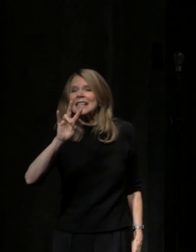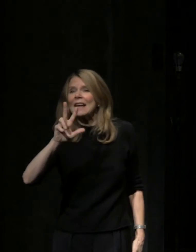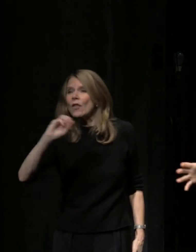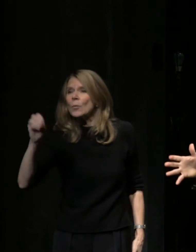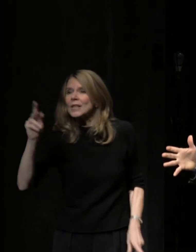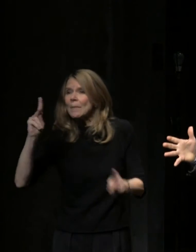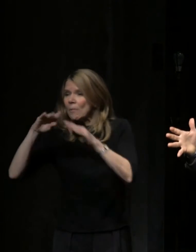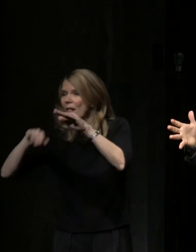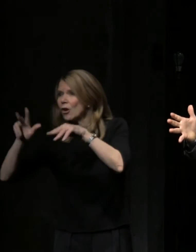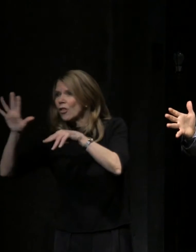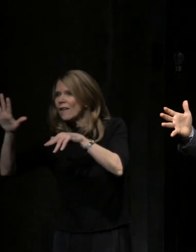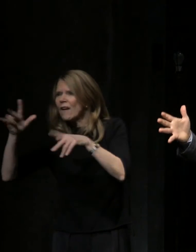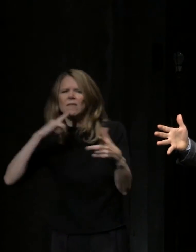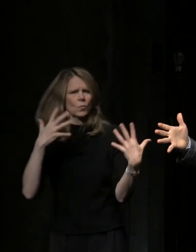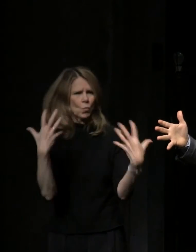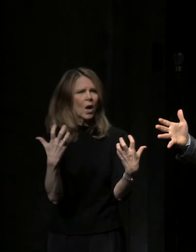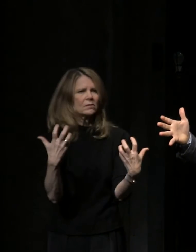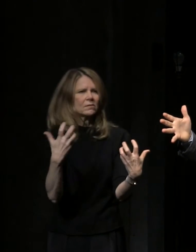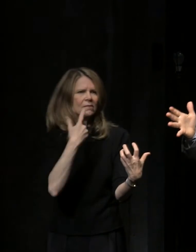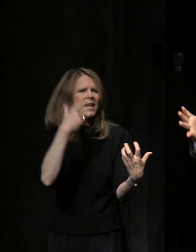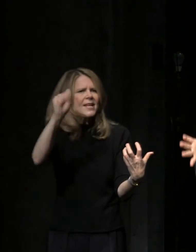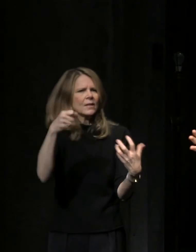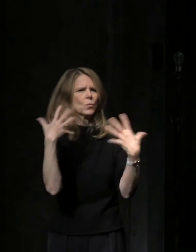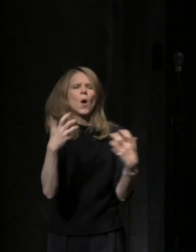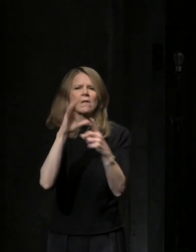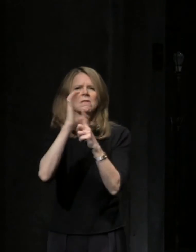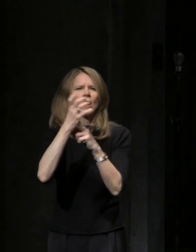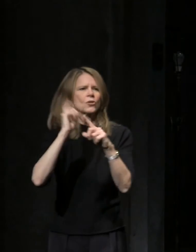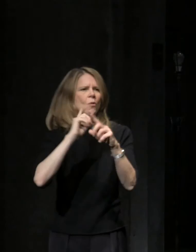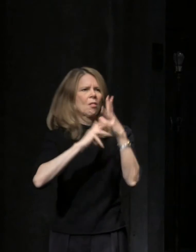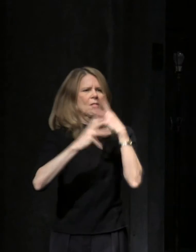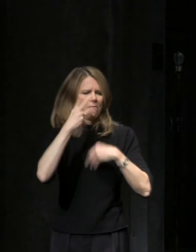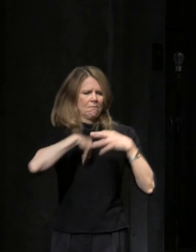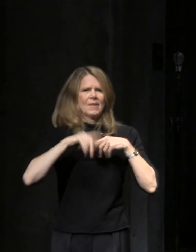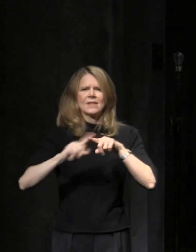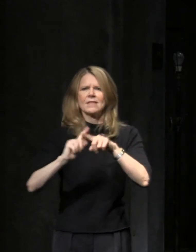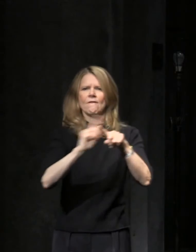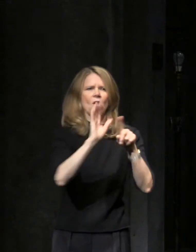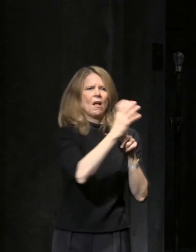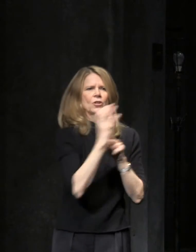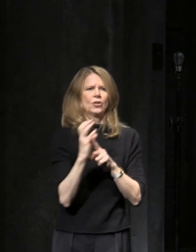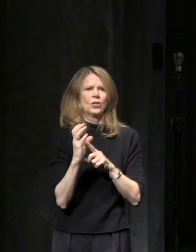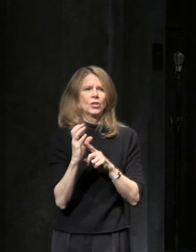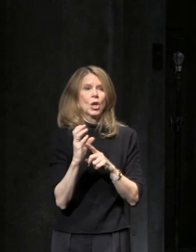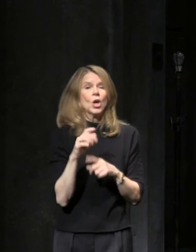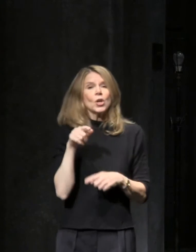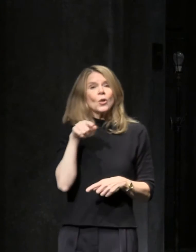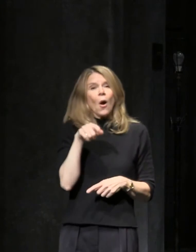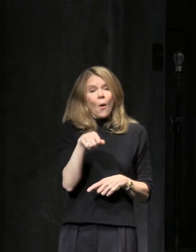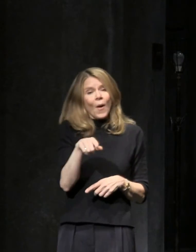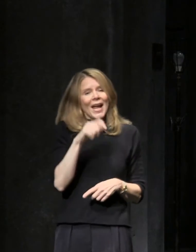So we are riding the cusp not just of an opportunity but of a demand. It will